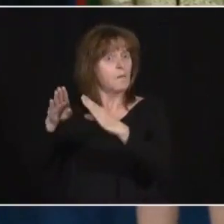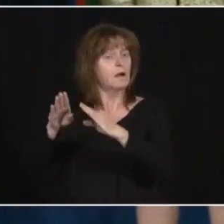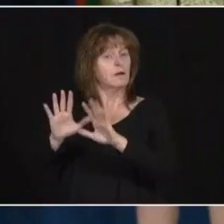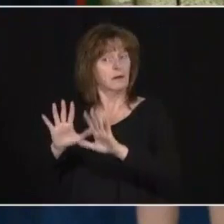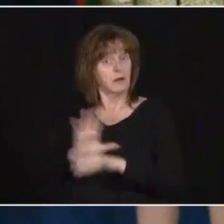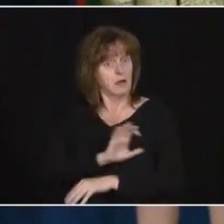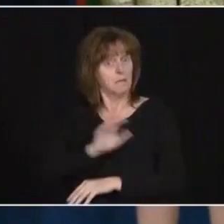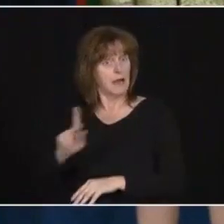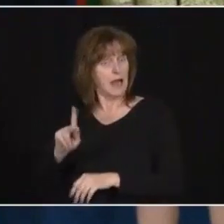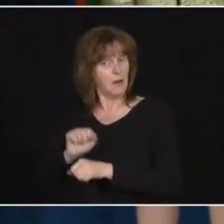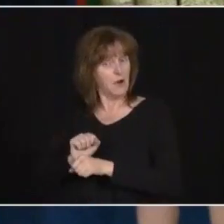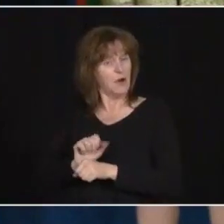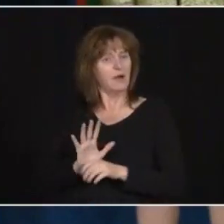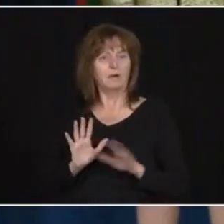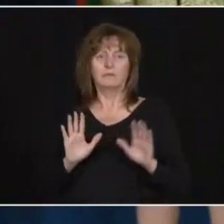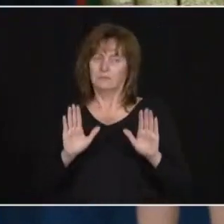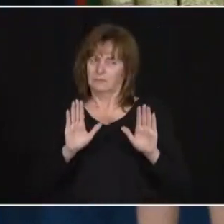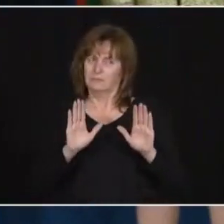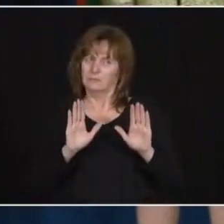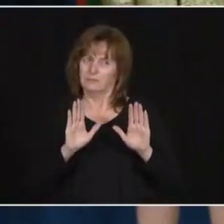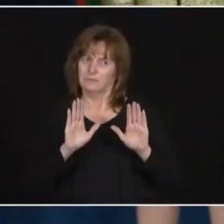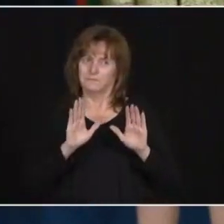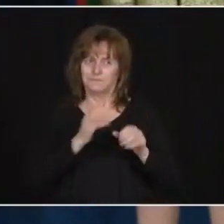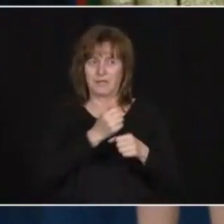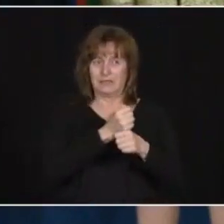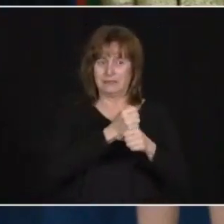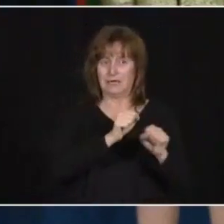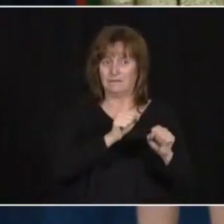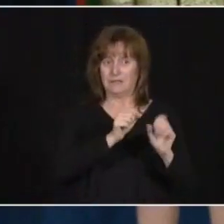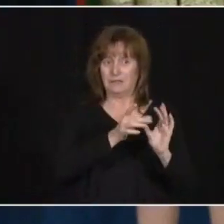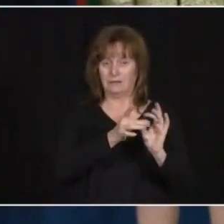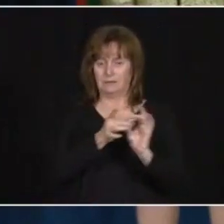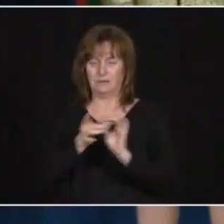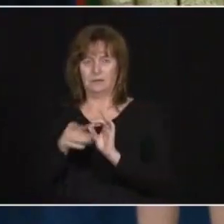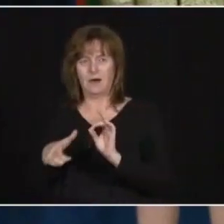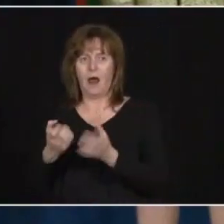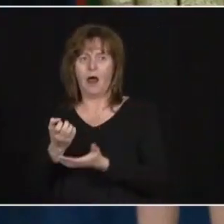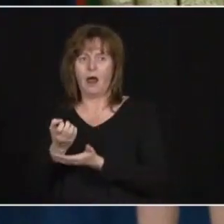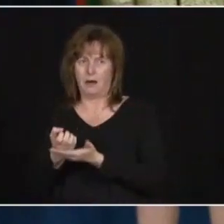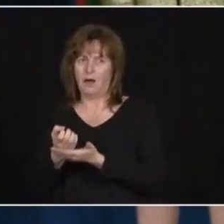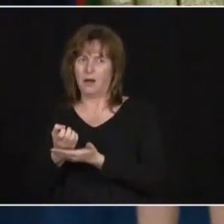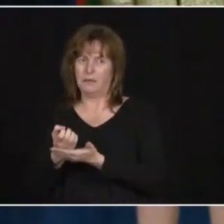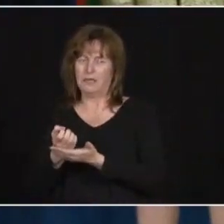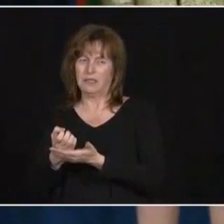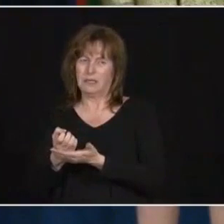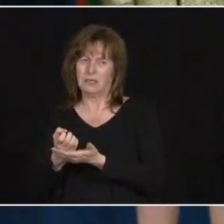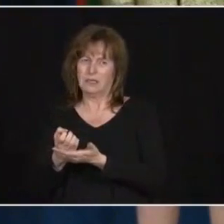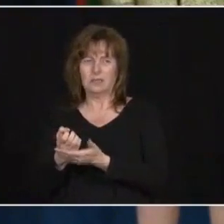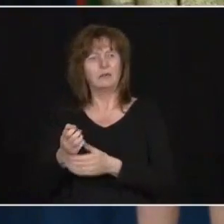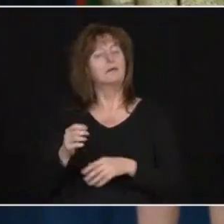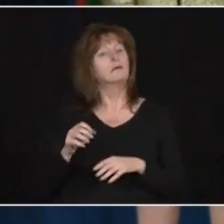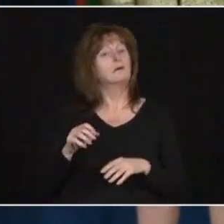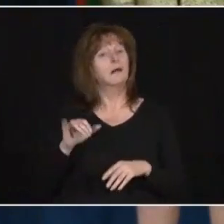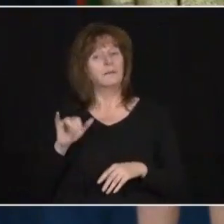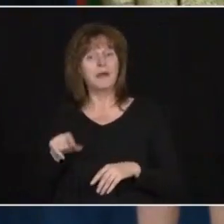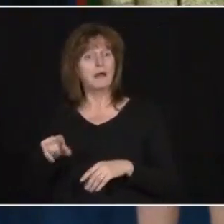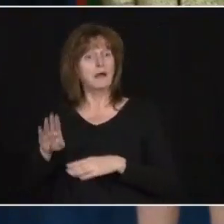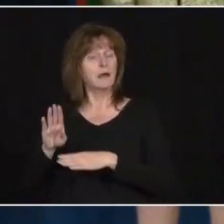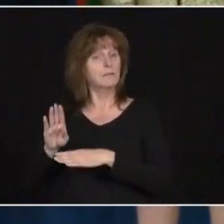But it's also, as I said in the beginning, an economic issue because these businesses need customers coming in their doors as